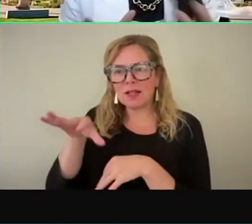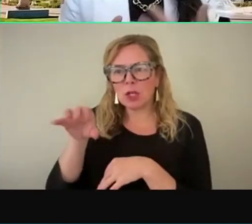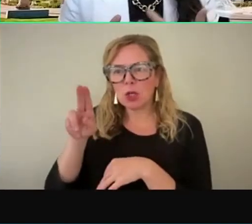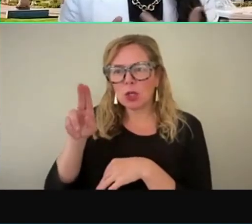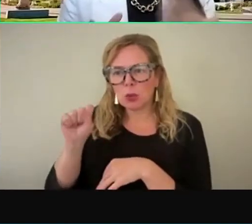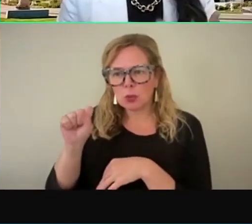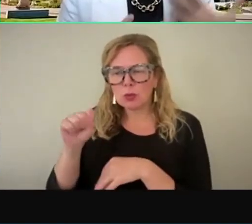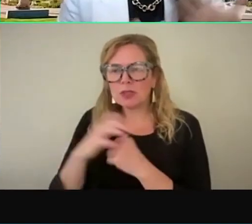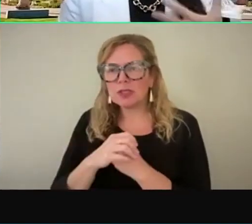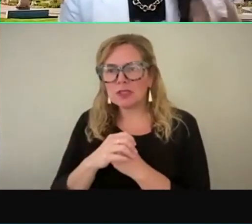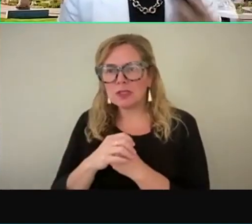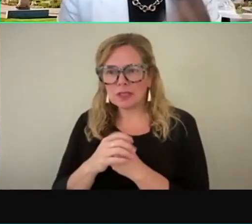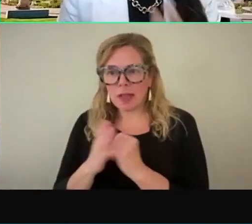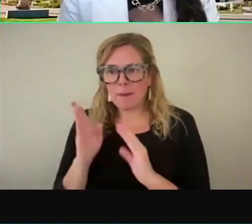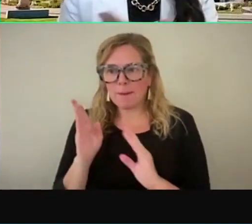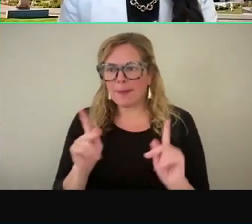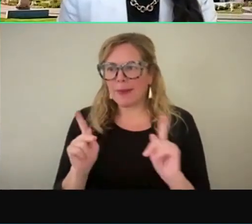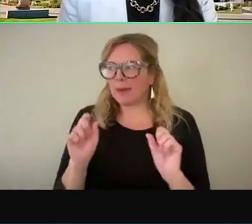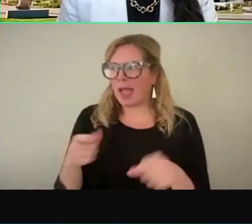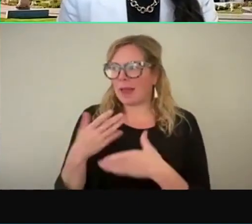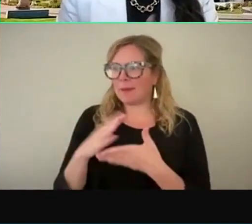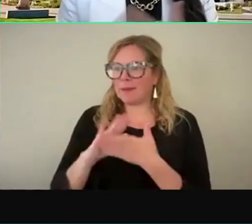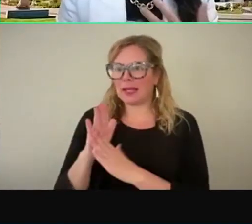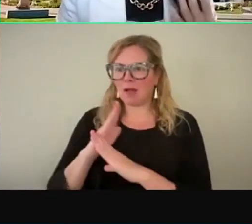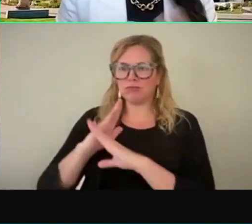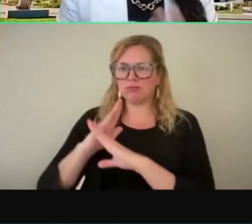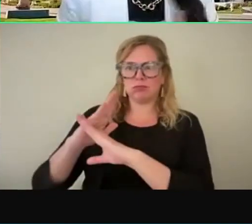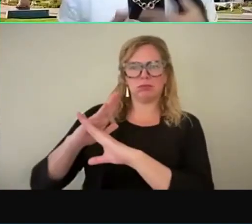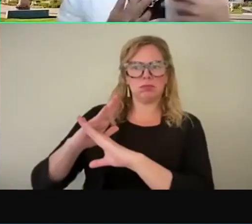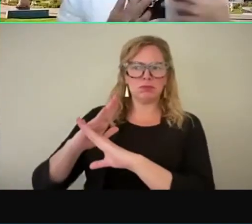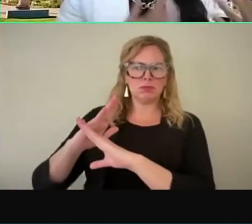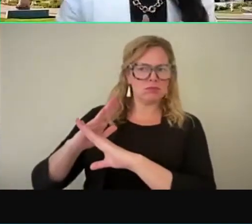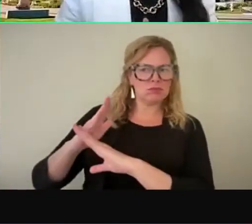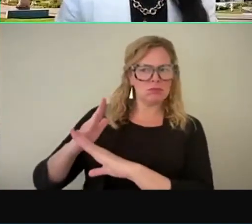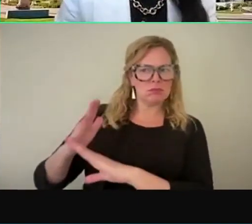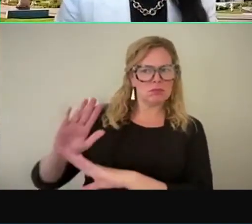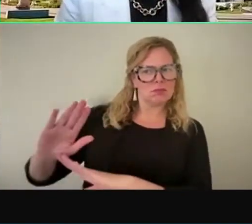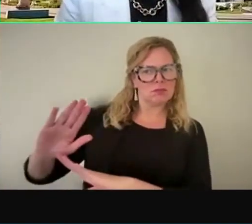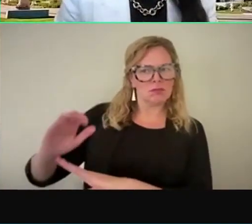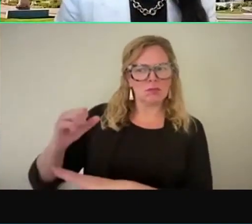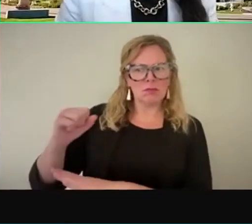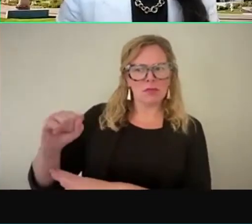defensive, they feel like they are being attacked. So, whether its private conversation,